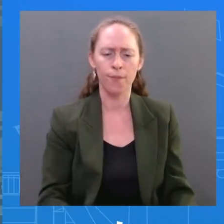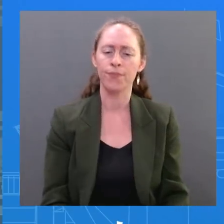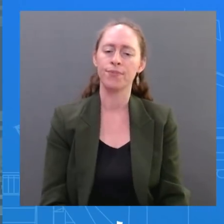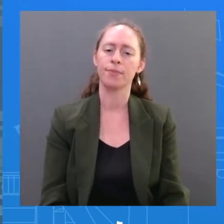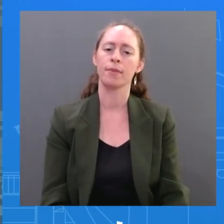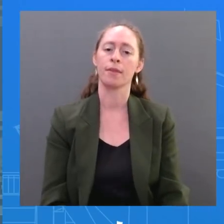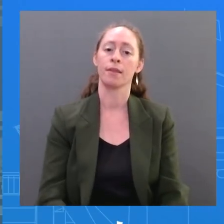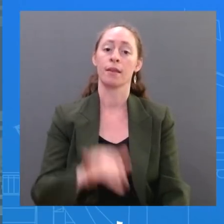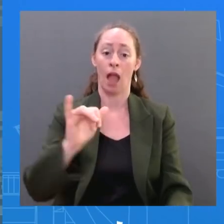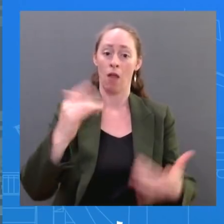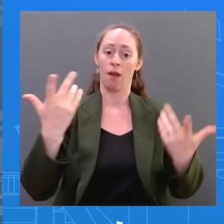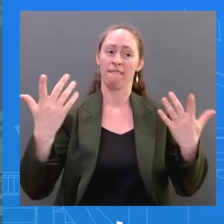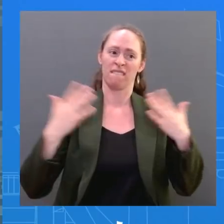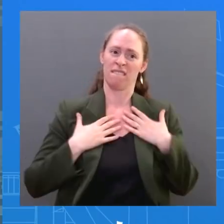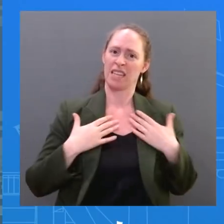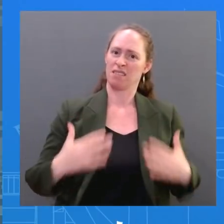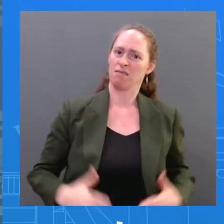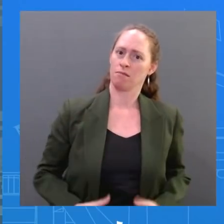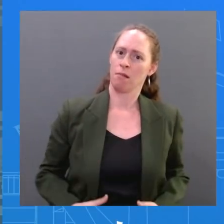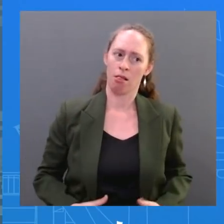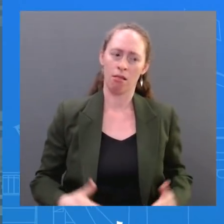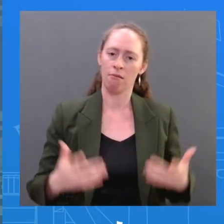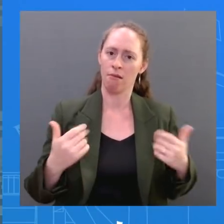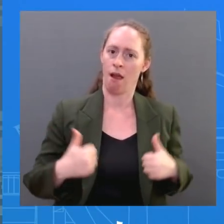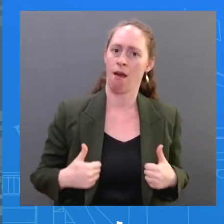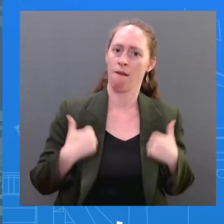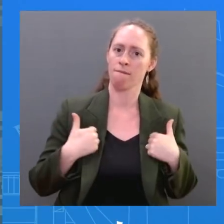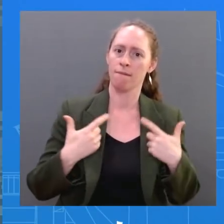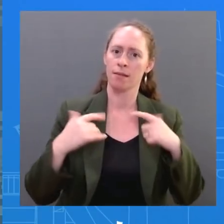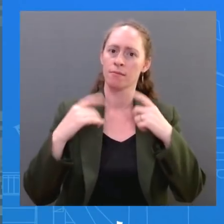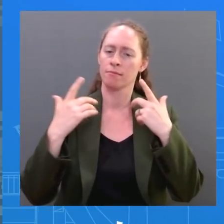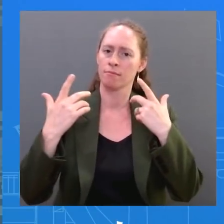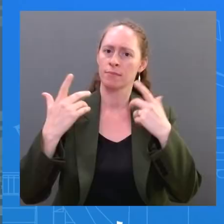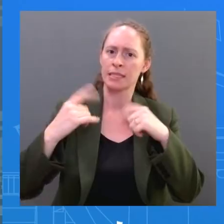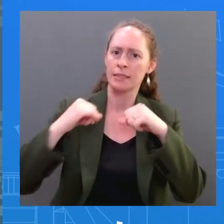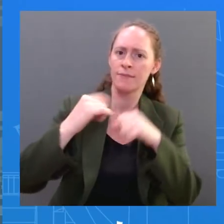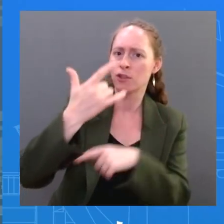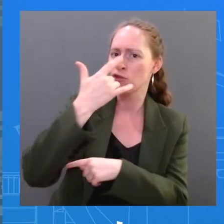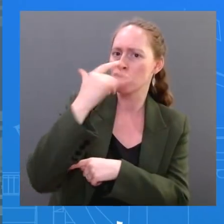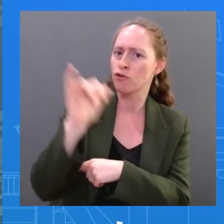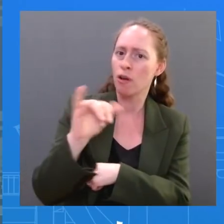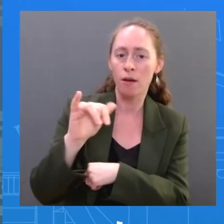to protect reproductive rights and access to healthcare. As Karine said, my team,